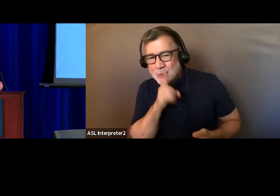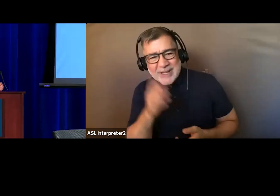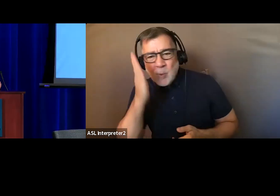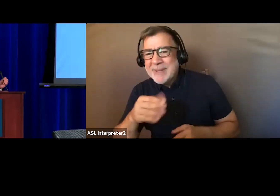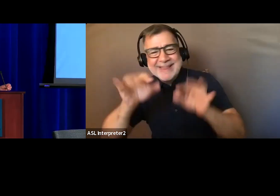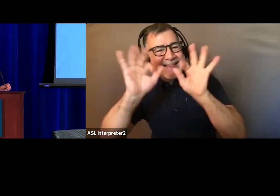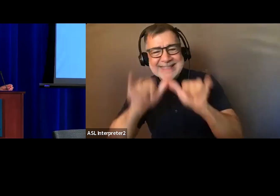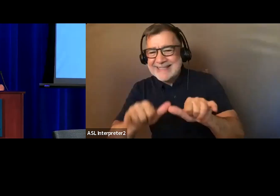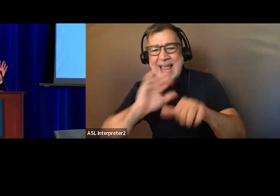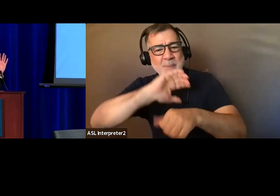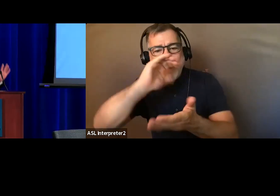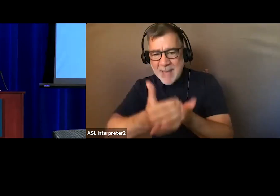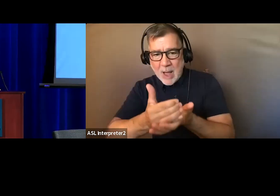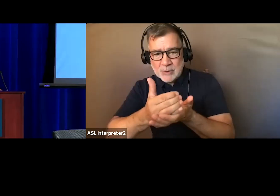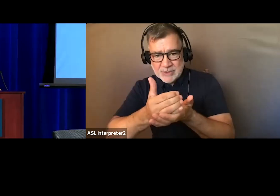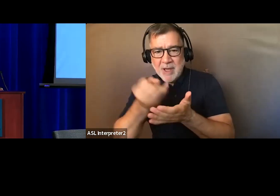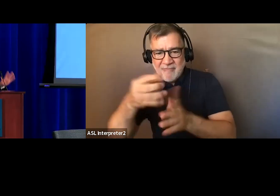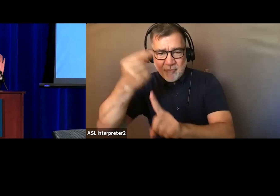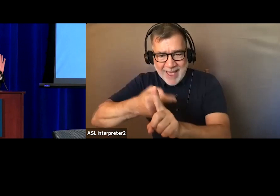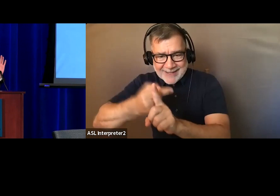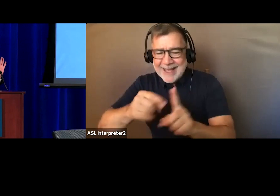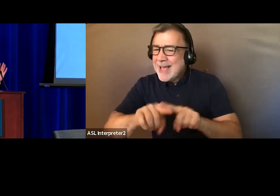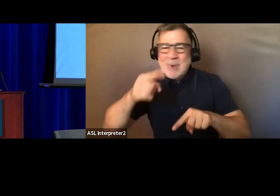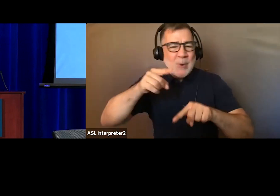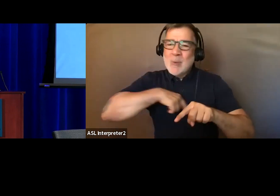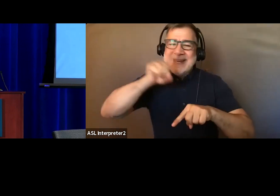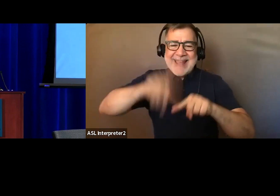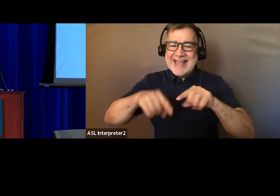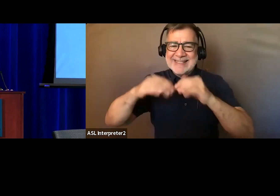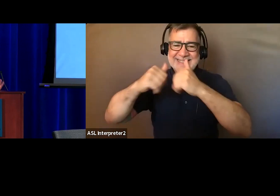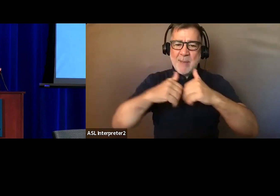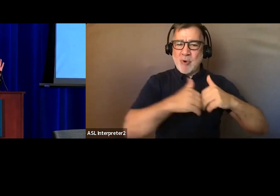that you would pay under joint use, but there was no way to separate it out. It won't be a separate line item.